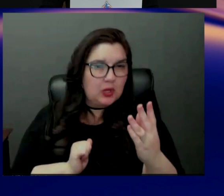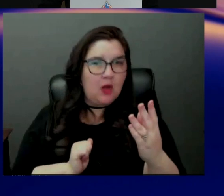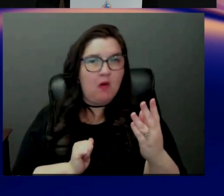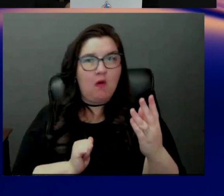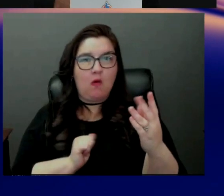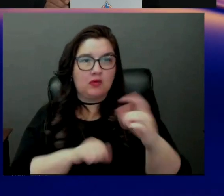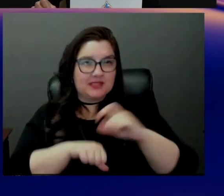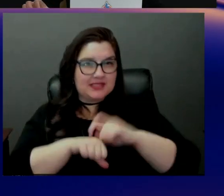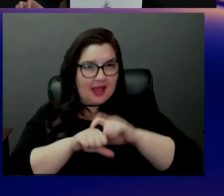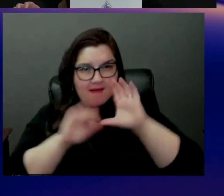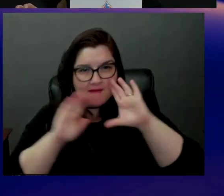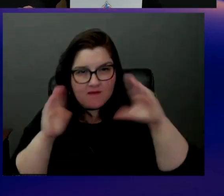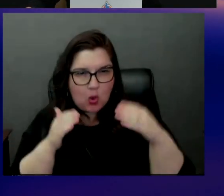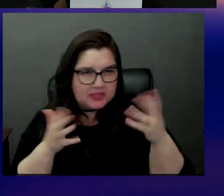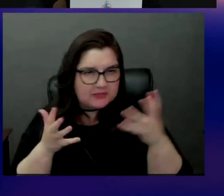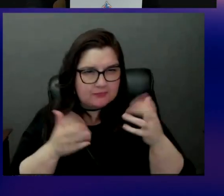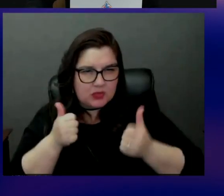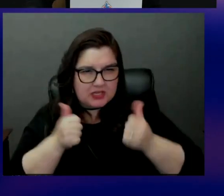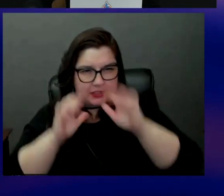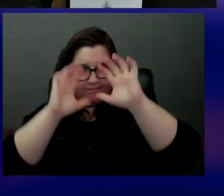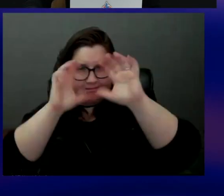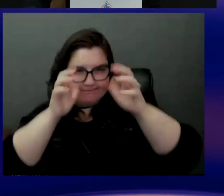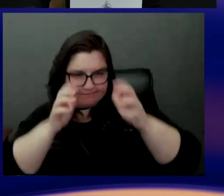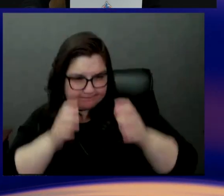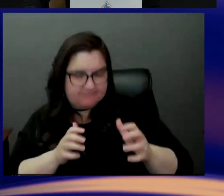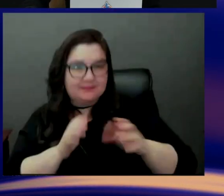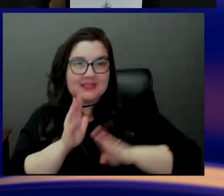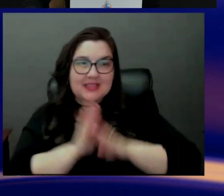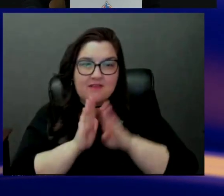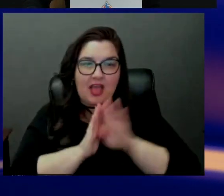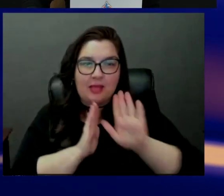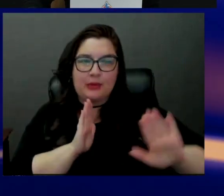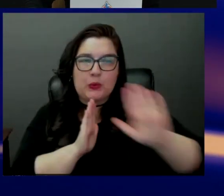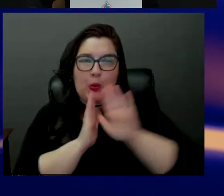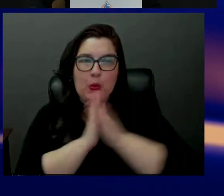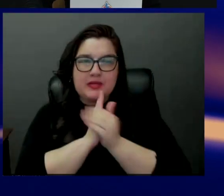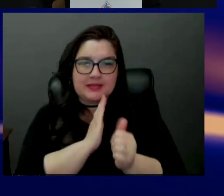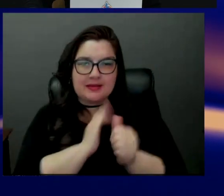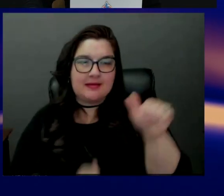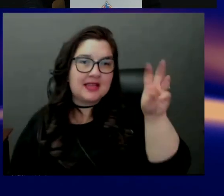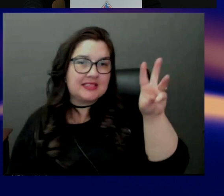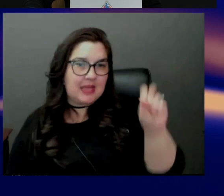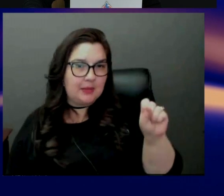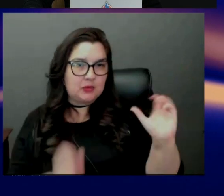on developing those skills. Now with the AWS certified challenge,